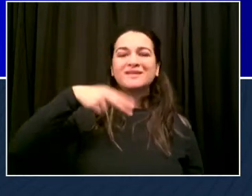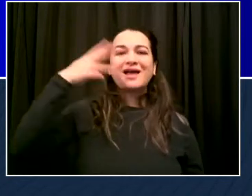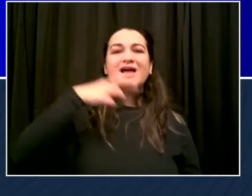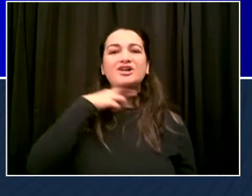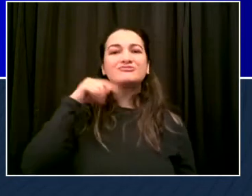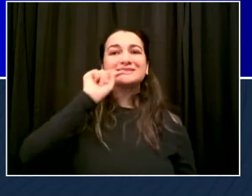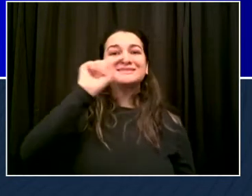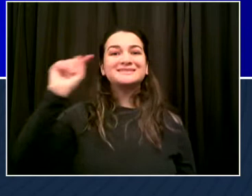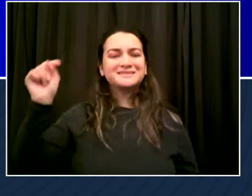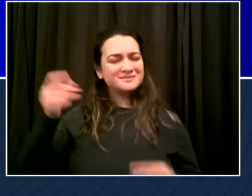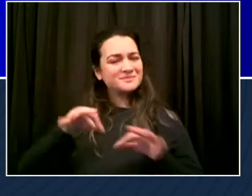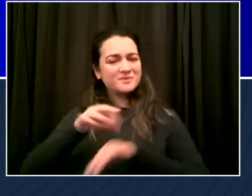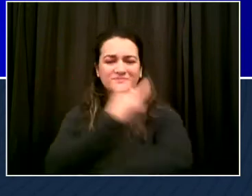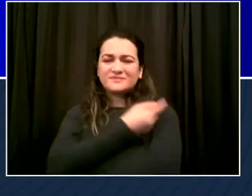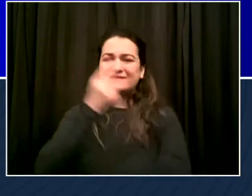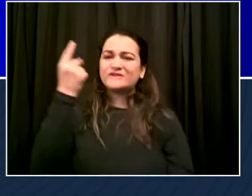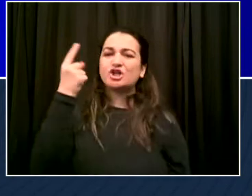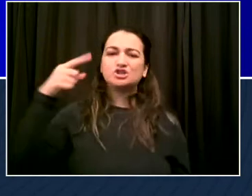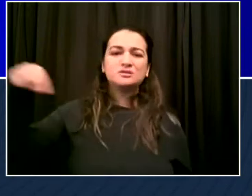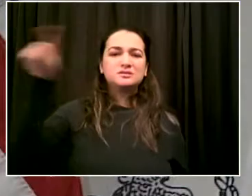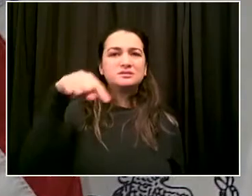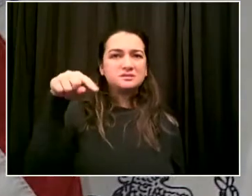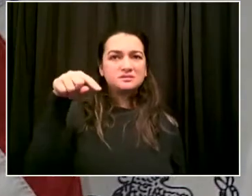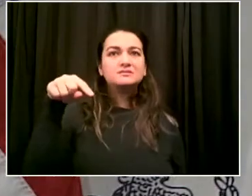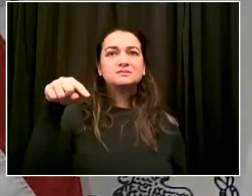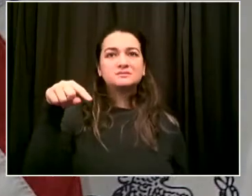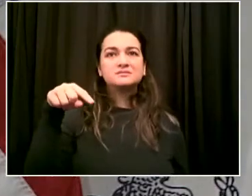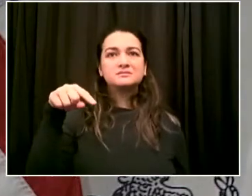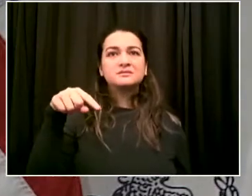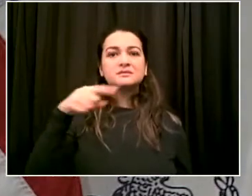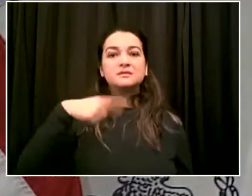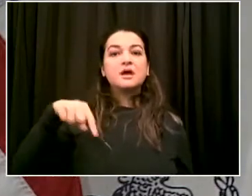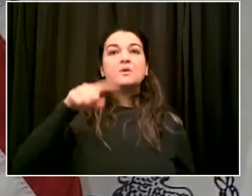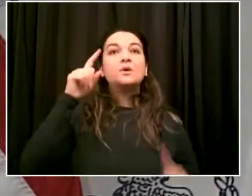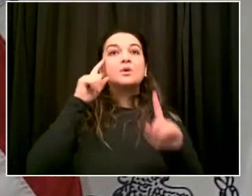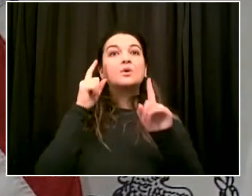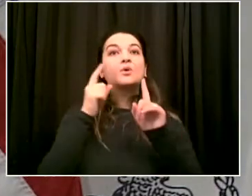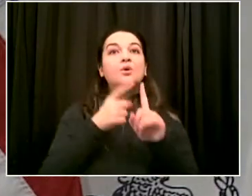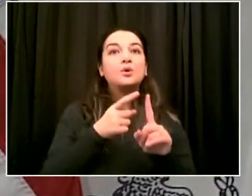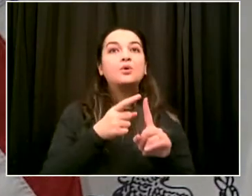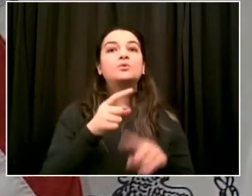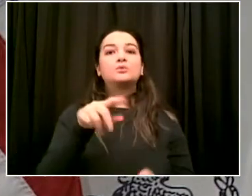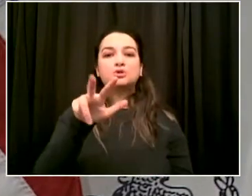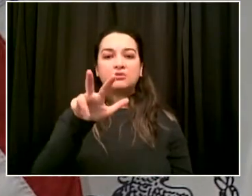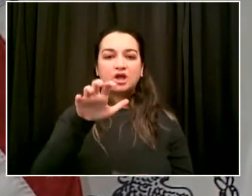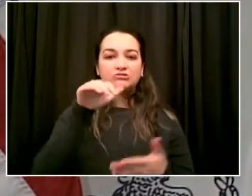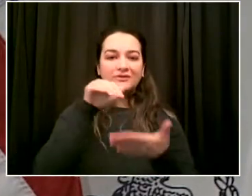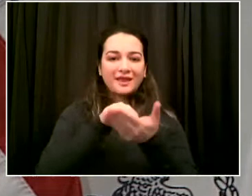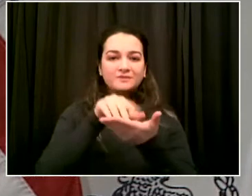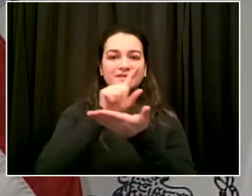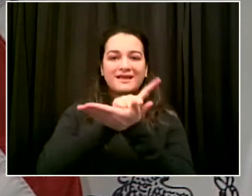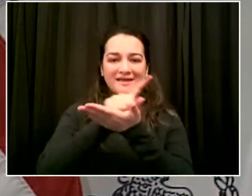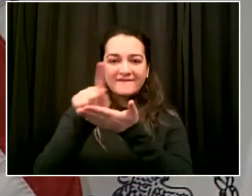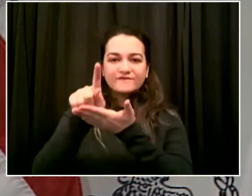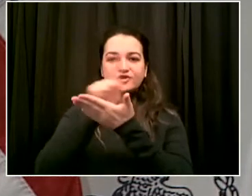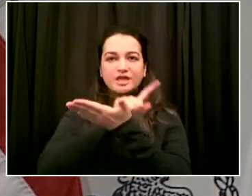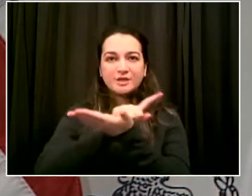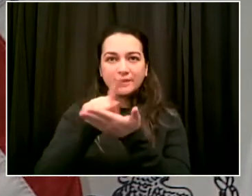PUTTTING UP NOW 300,000 PEOPLE IN A WEWEEK. THAT IS A GAME CHANGER THAT